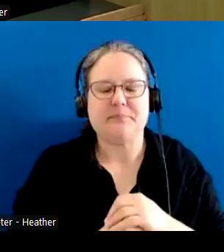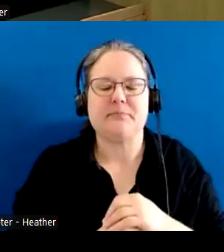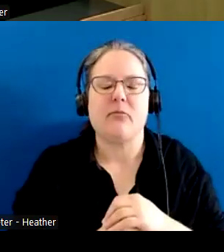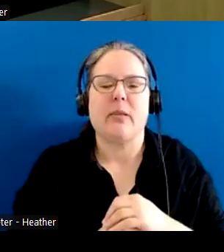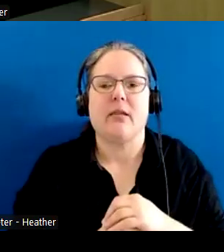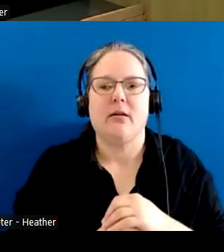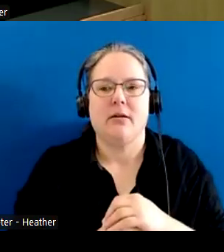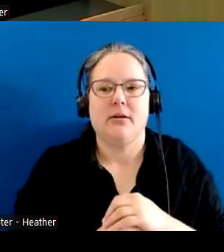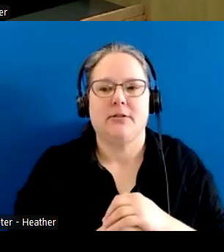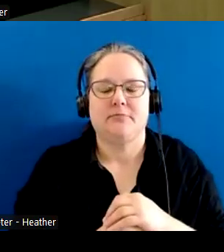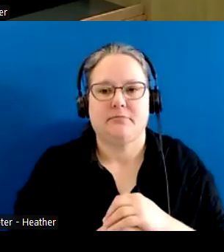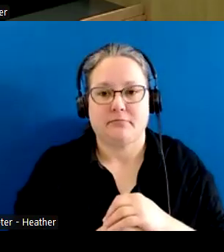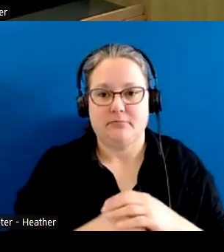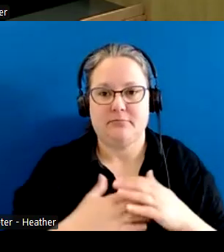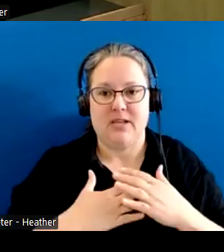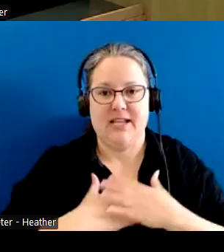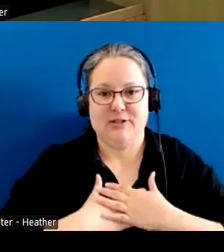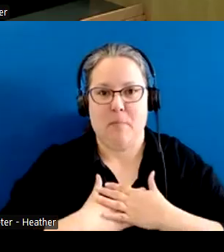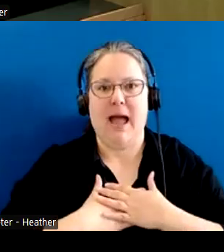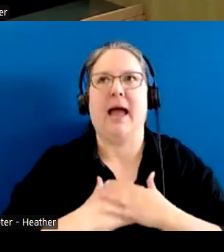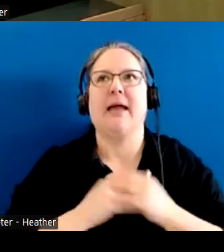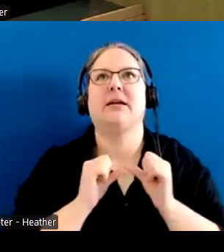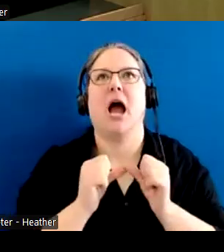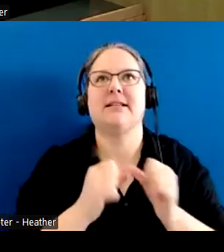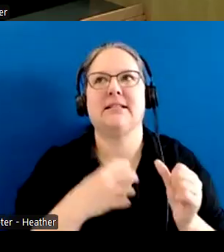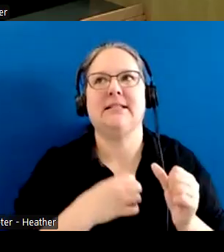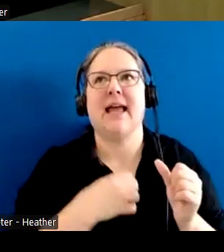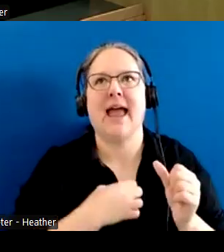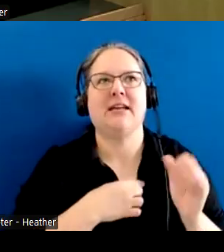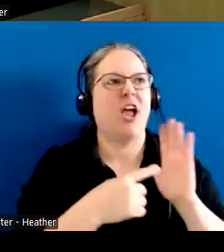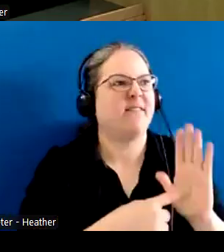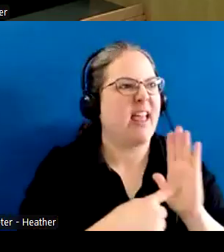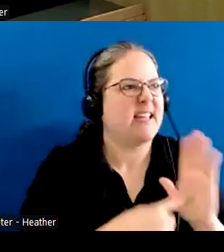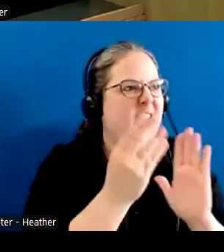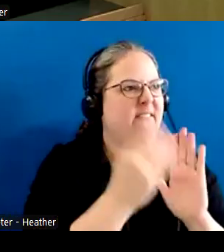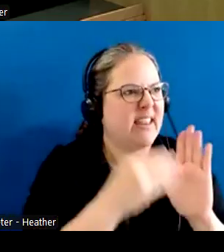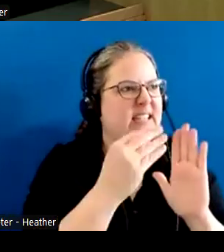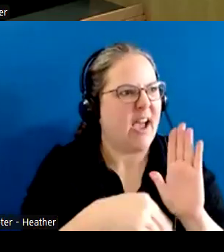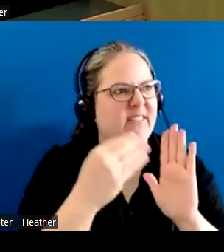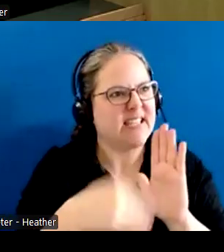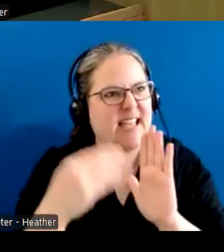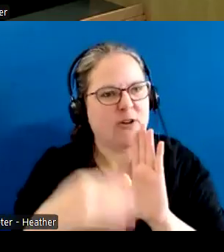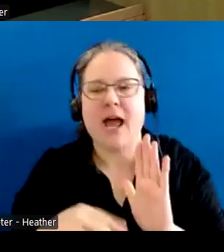so despite the my constant nagging to please fill out this RFA, I contacted everybody I knew and I